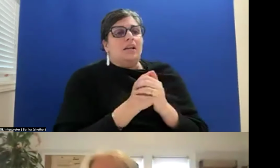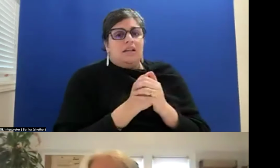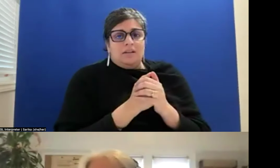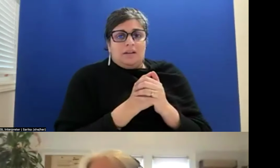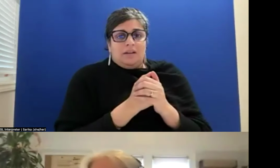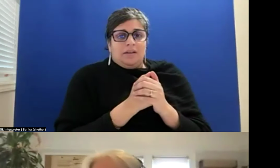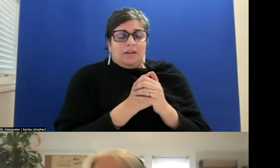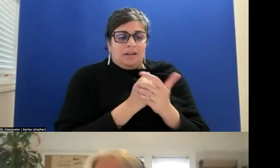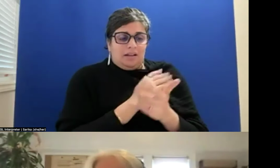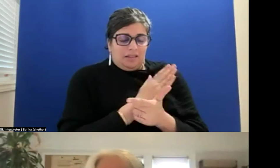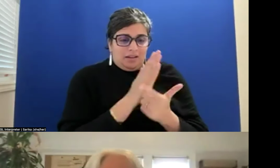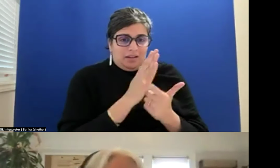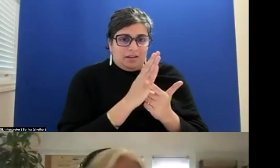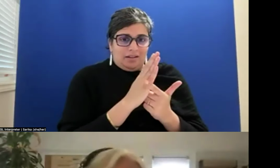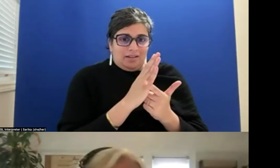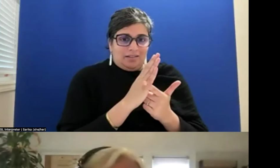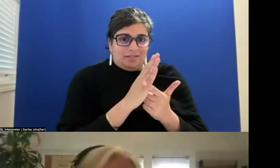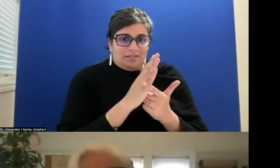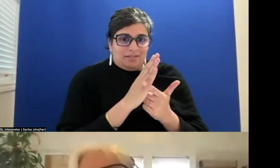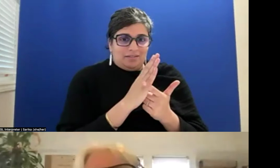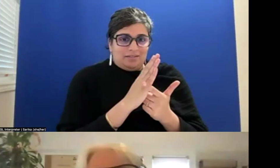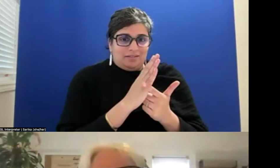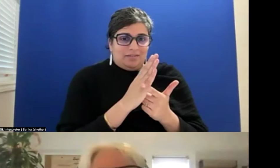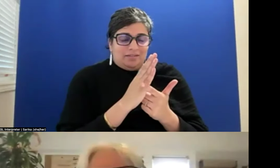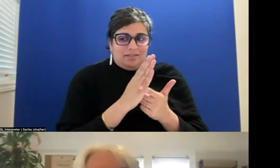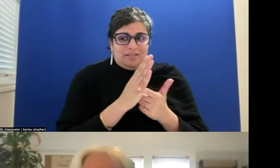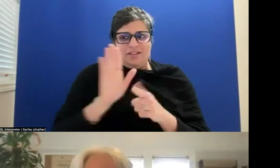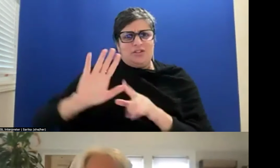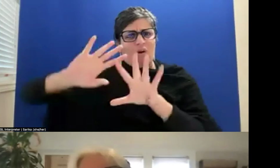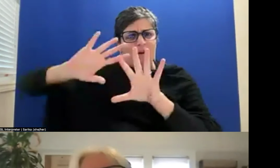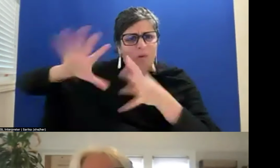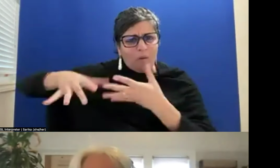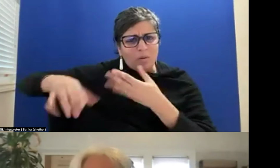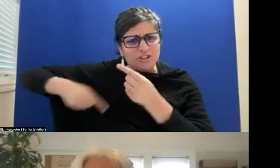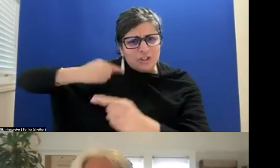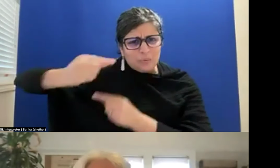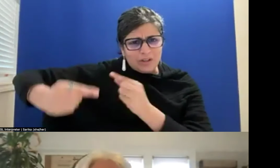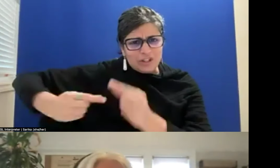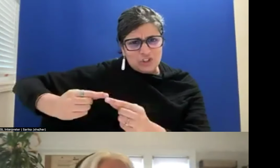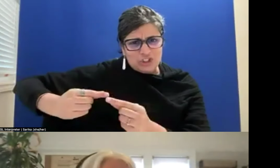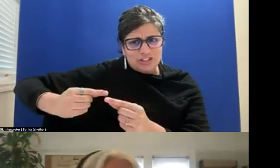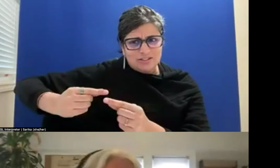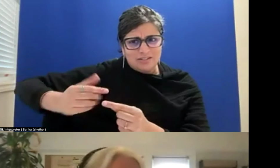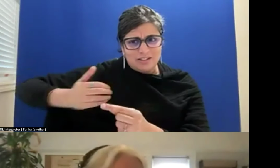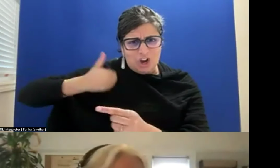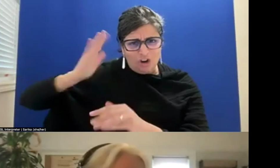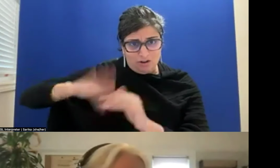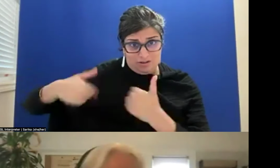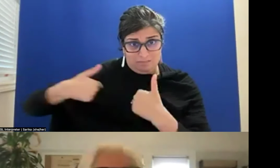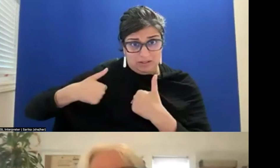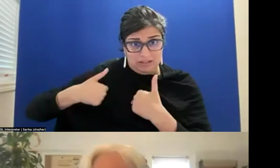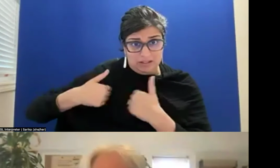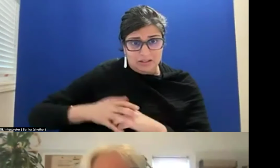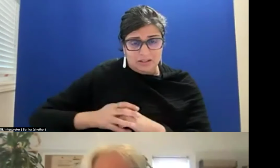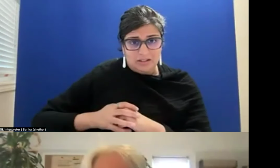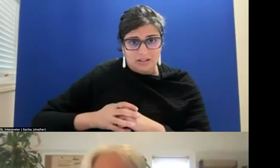and I also there's also an entire generation that's younger than myself that I also want to learn from.